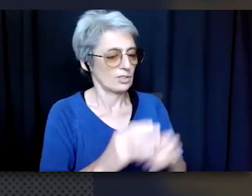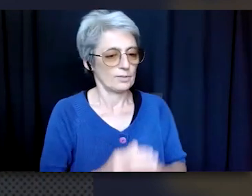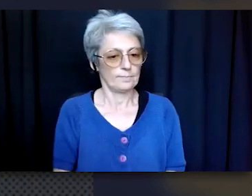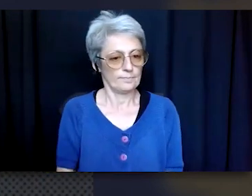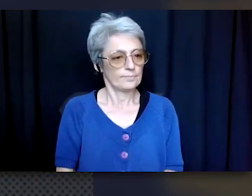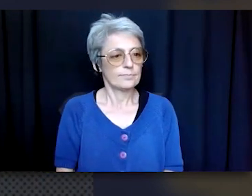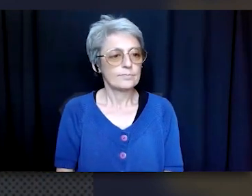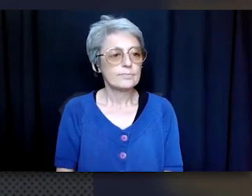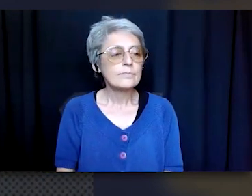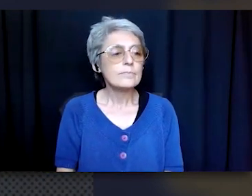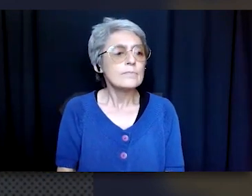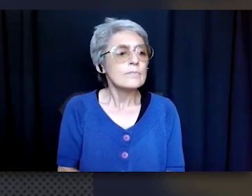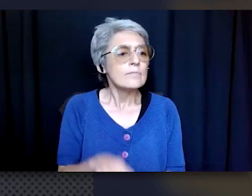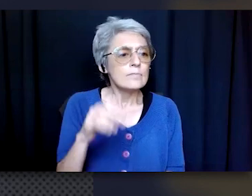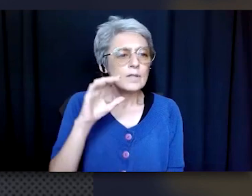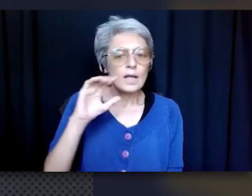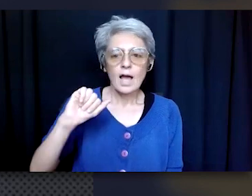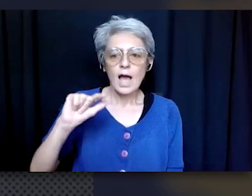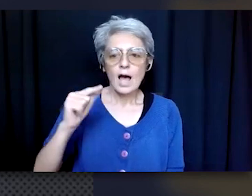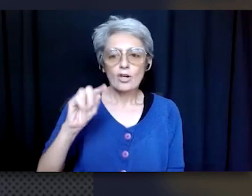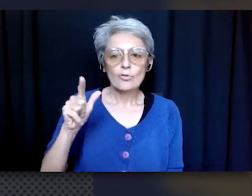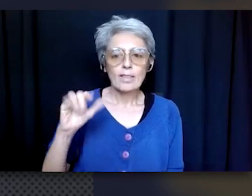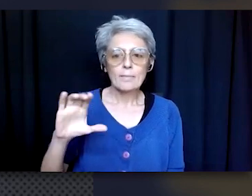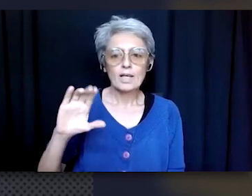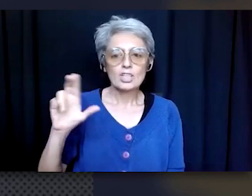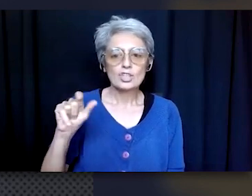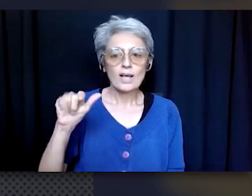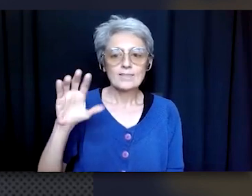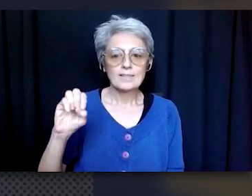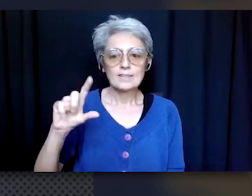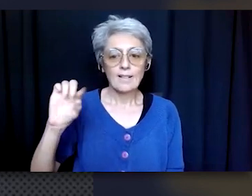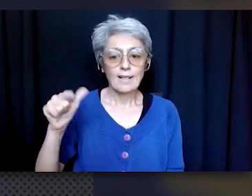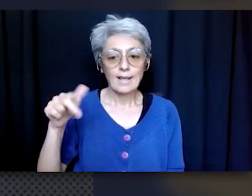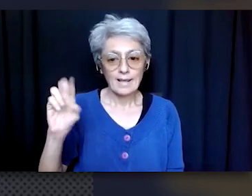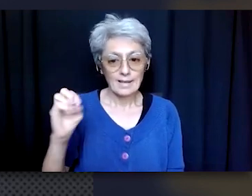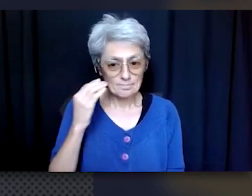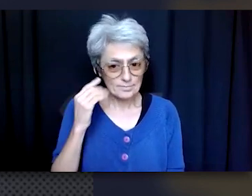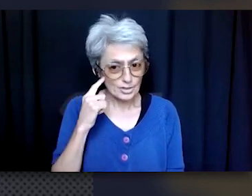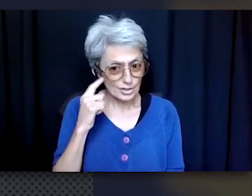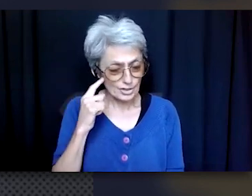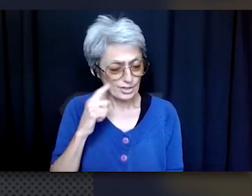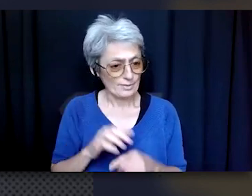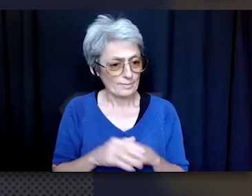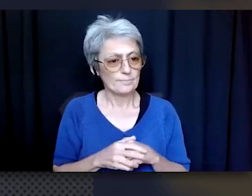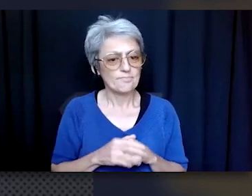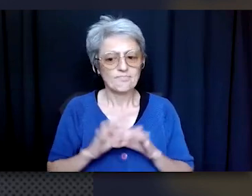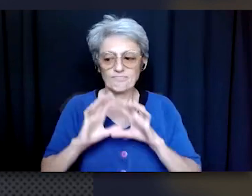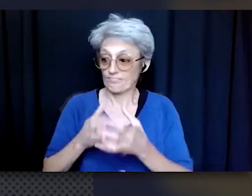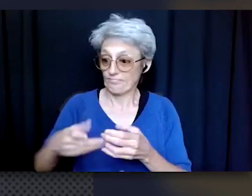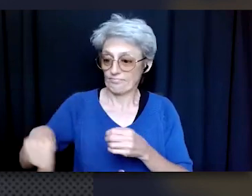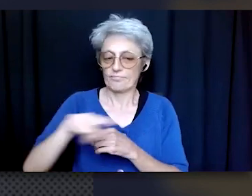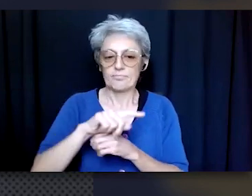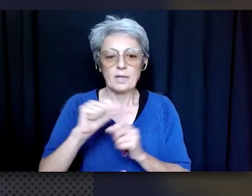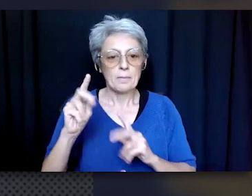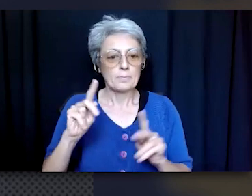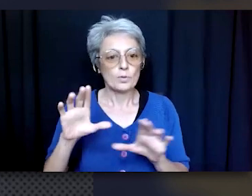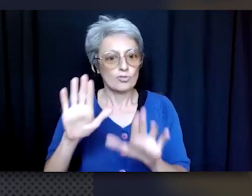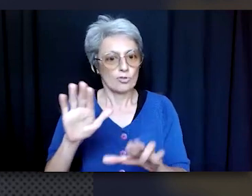Justice League? There are many, many people doing great critical work. This is the Algorithmic